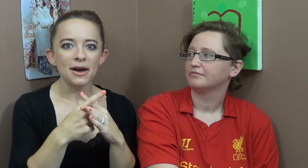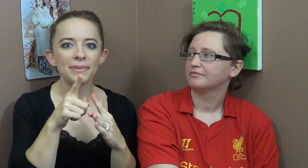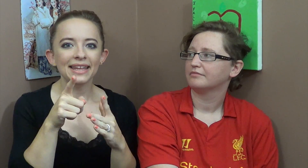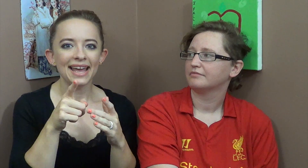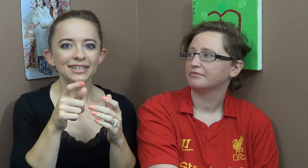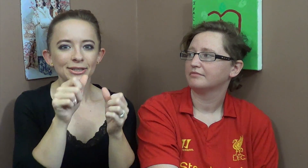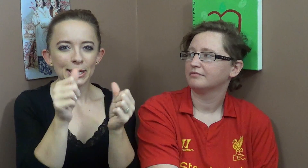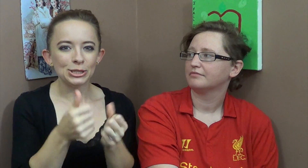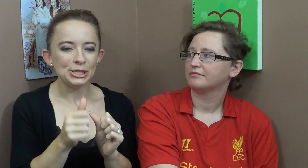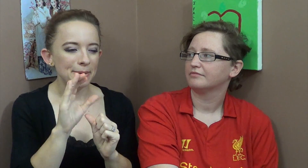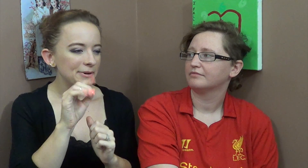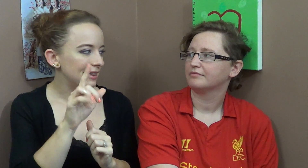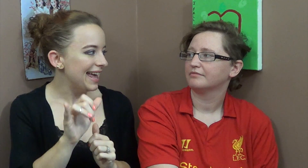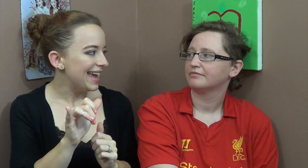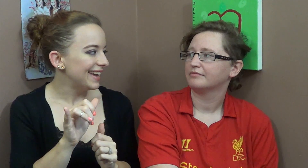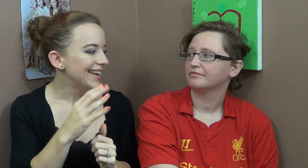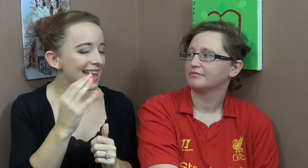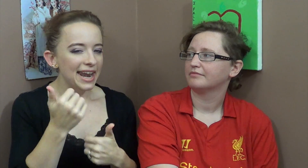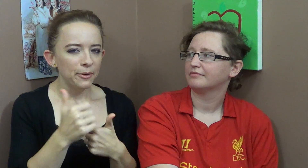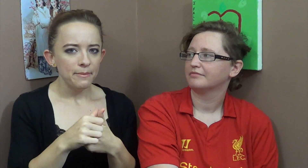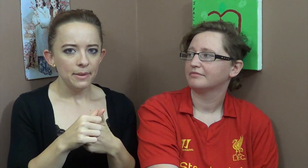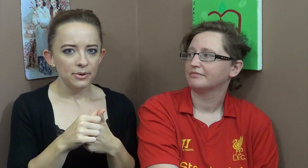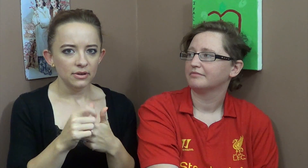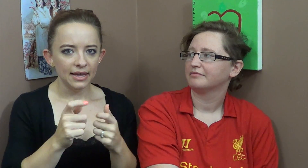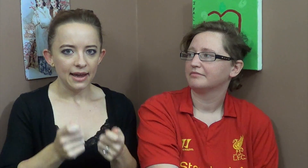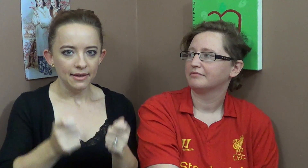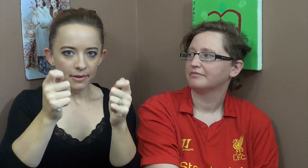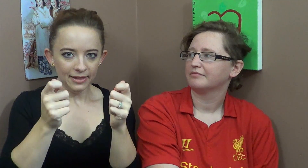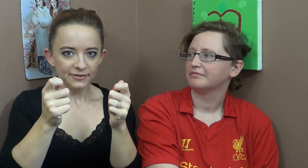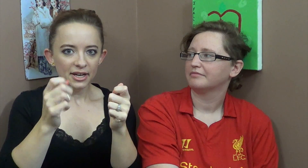came up and they had to shape clay. I remember I lifted